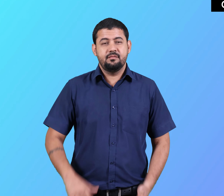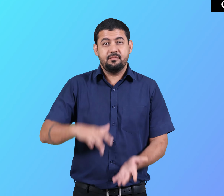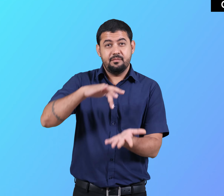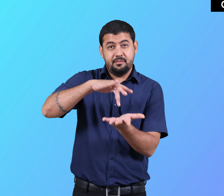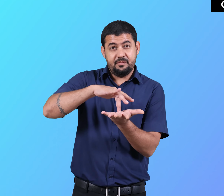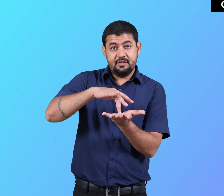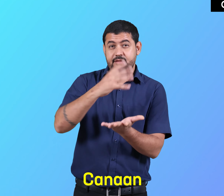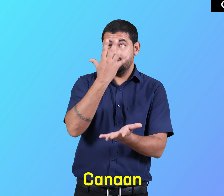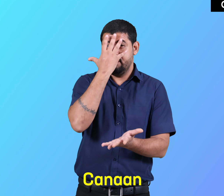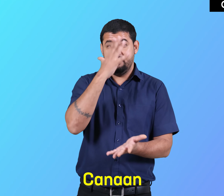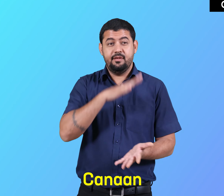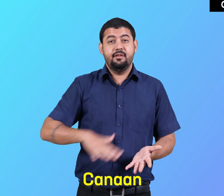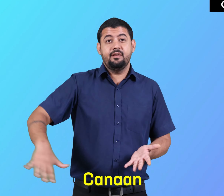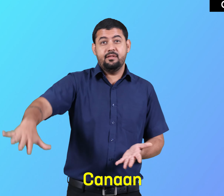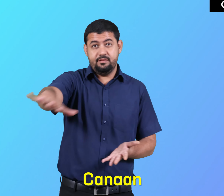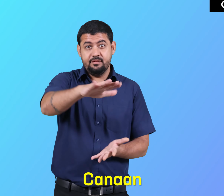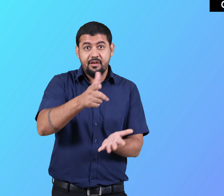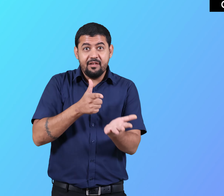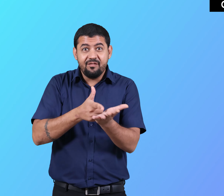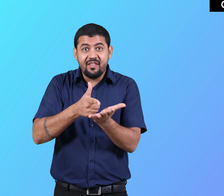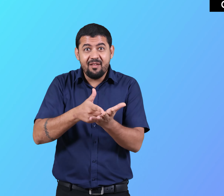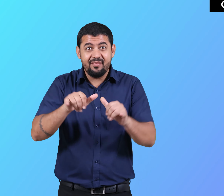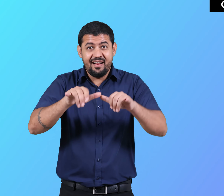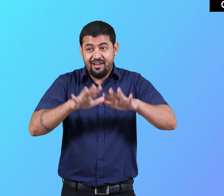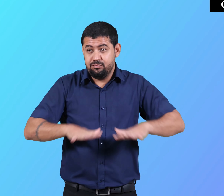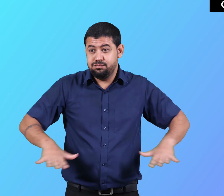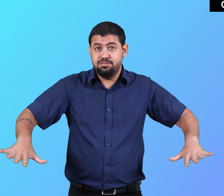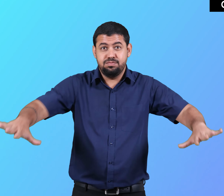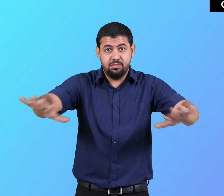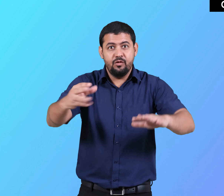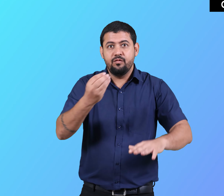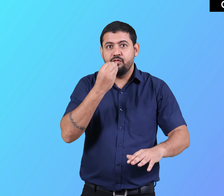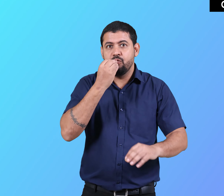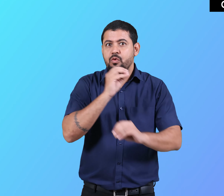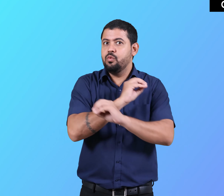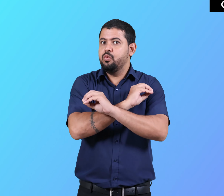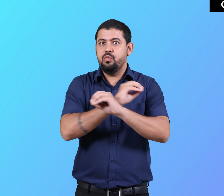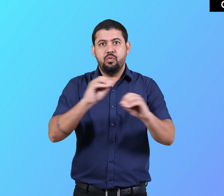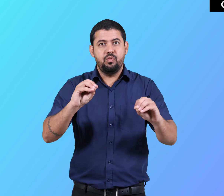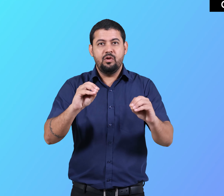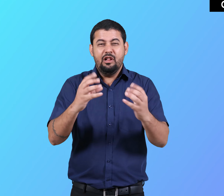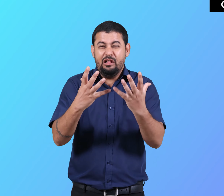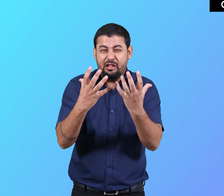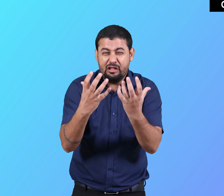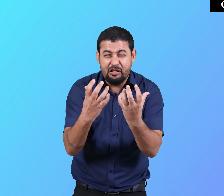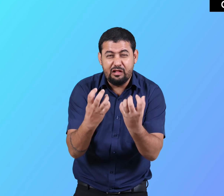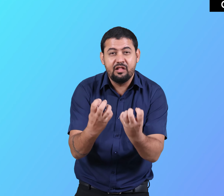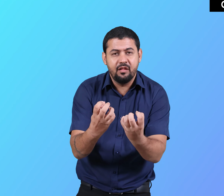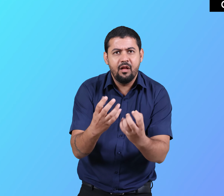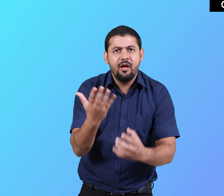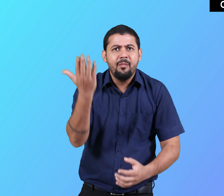The famine was very bad in the land of Canaan.